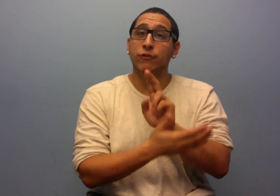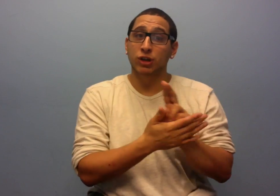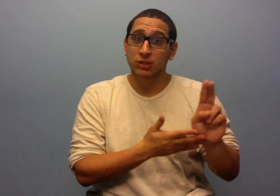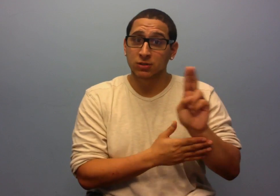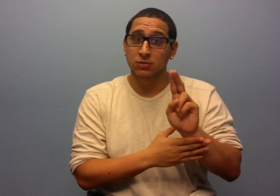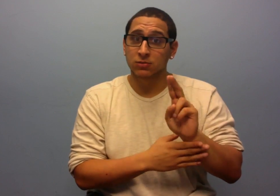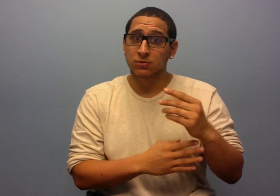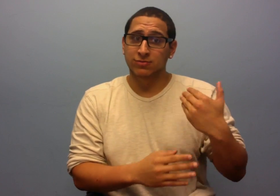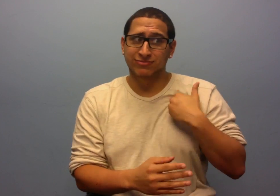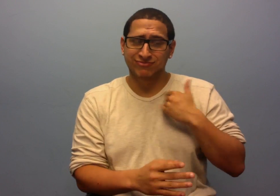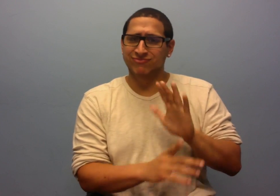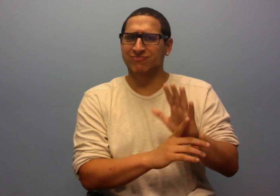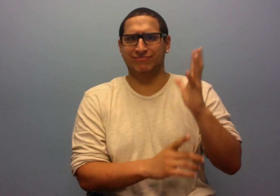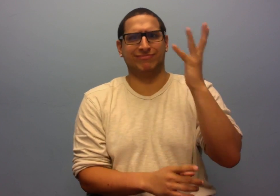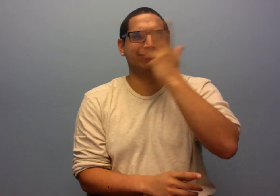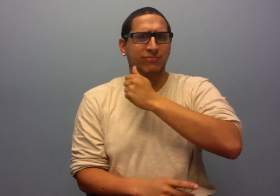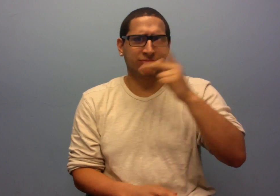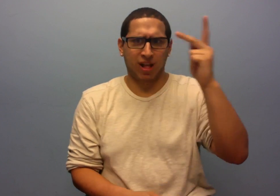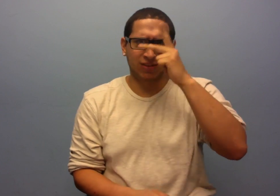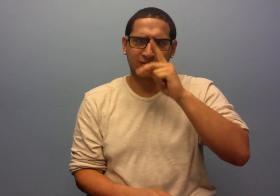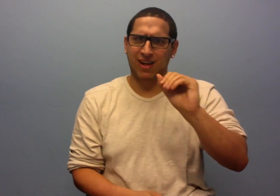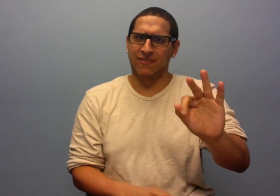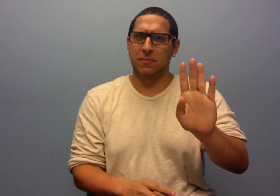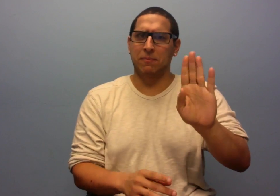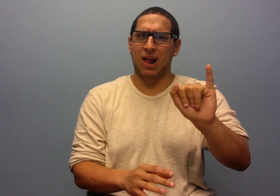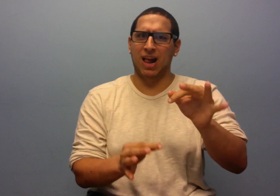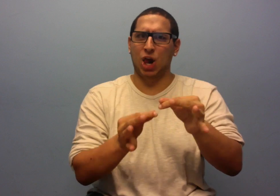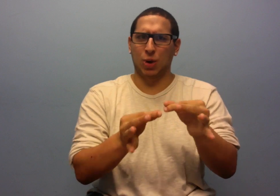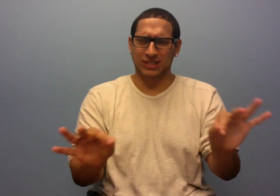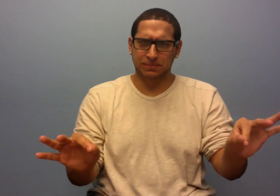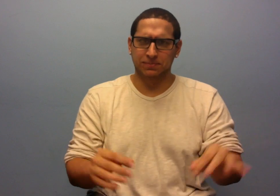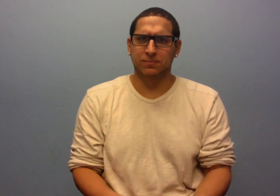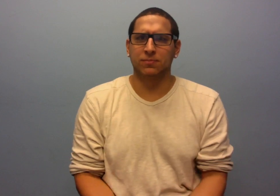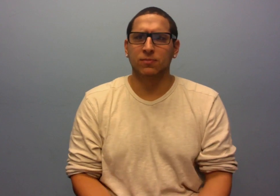Gallaudet University has a beautiful philosophy of bilingualism.